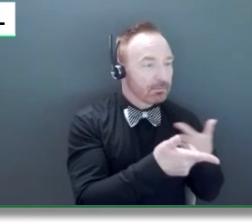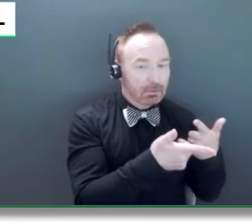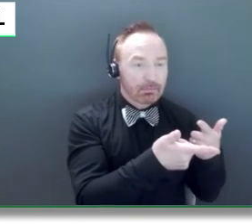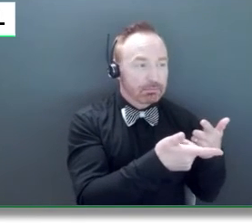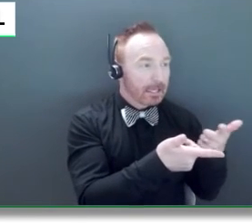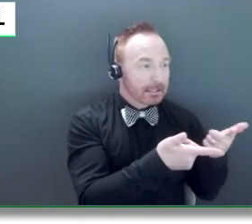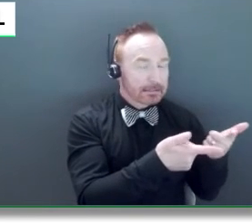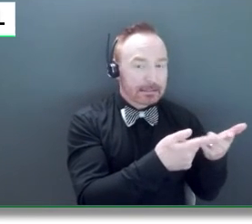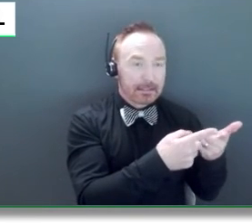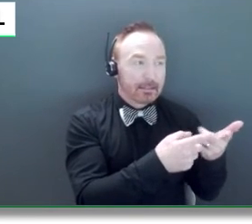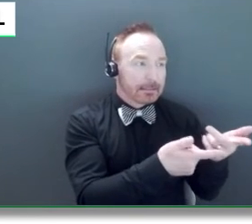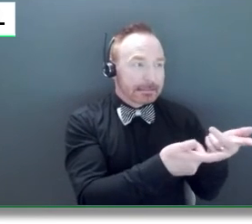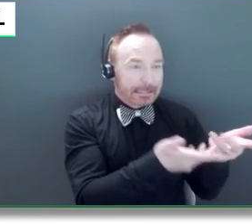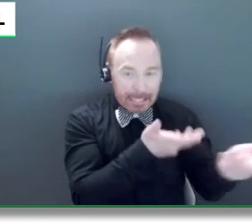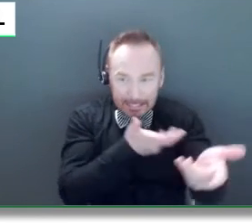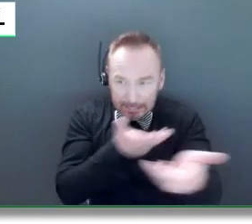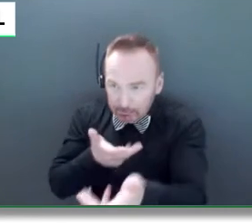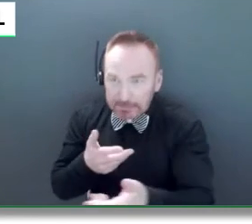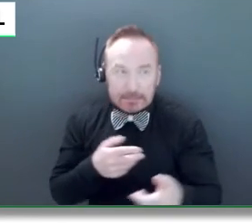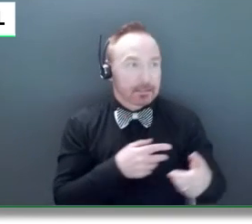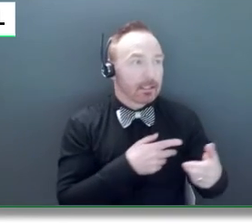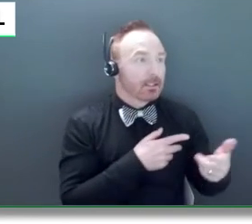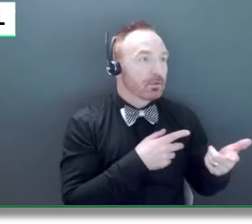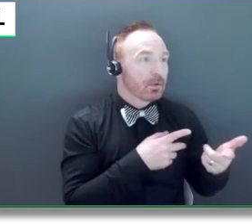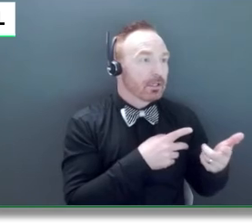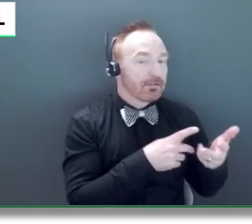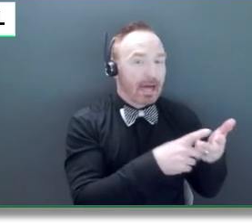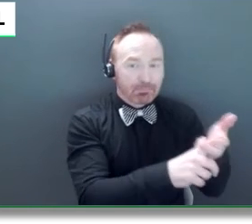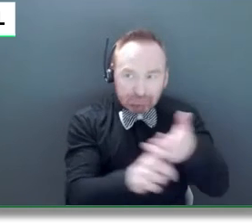what do you really want. We can come up with ideas all day long I